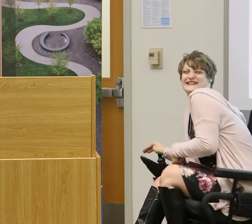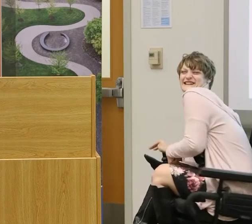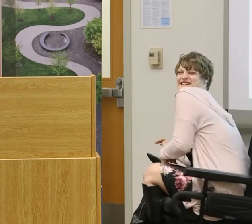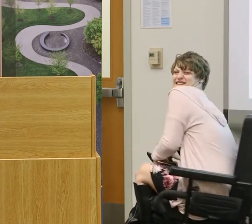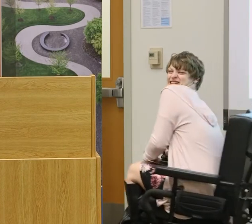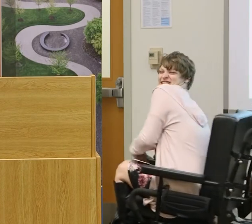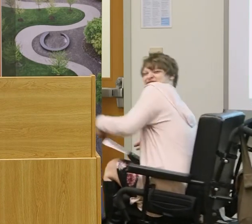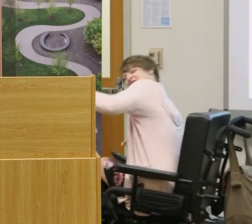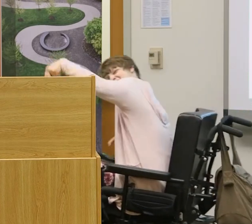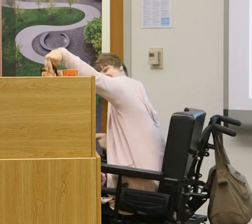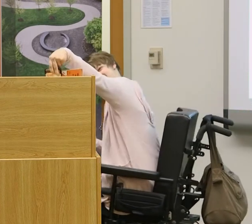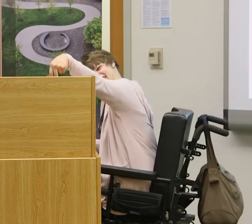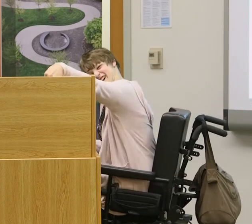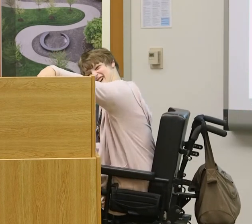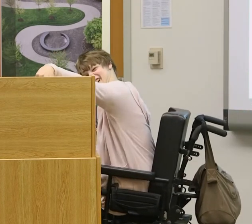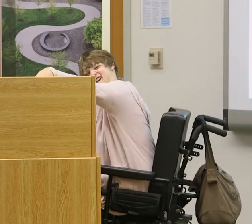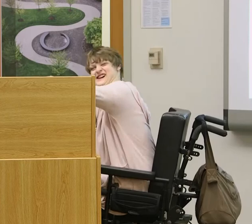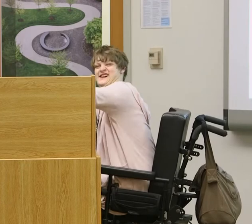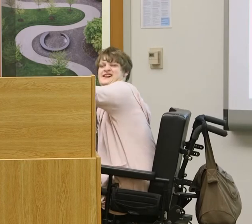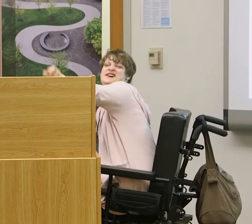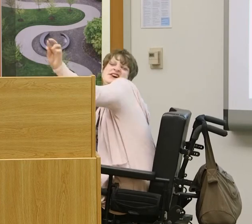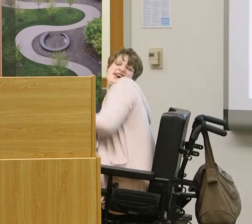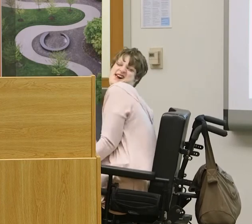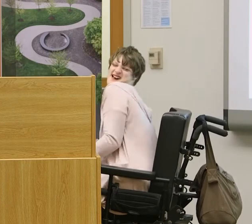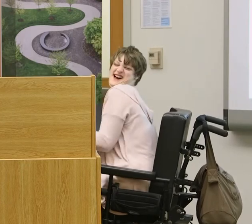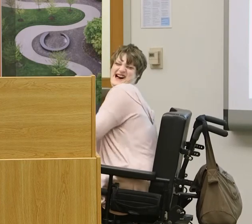she's got to be able to see you, though.